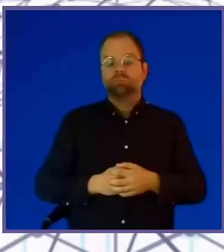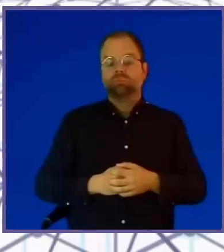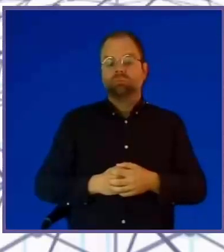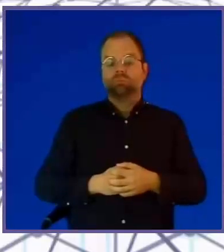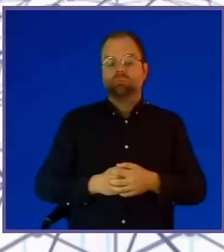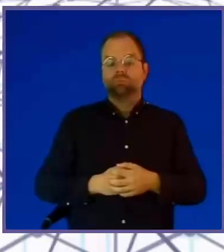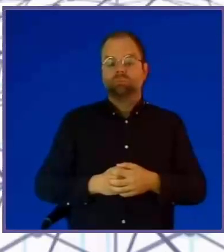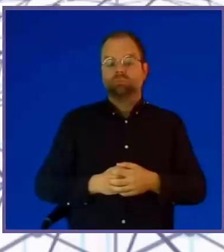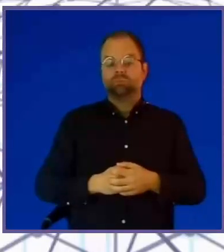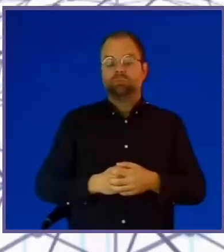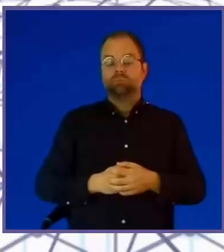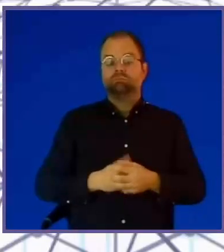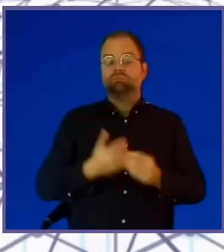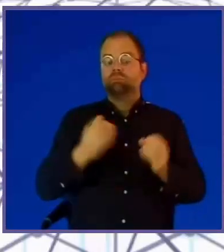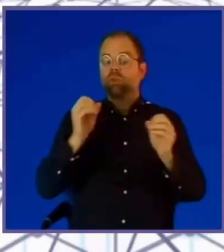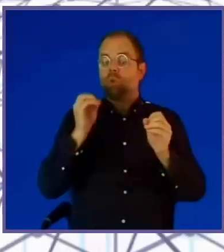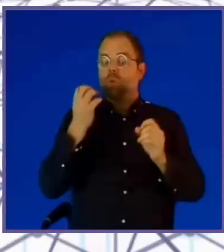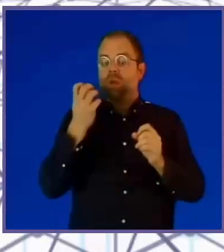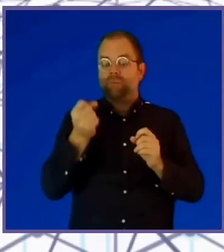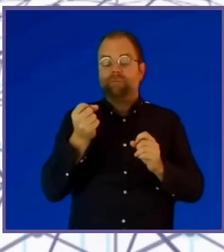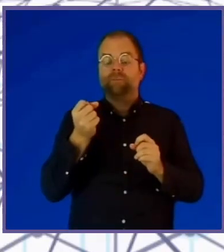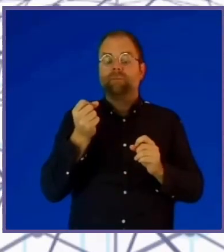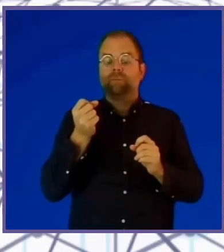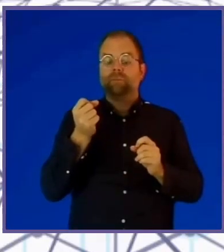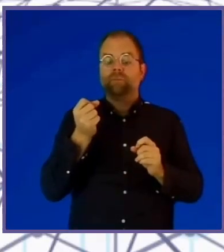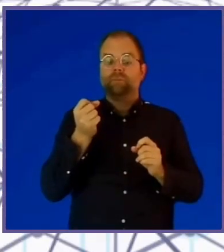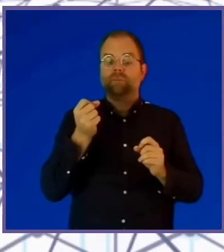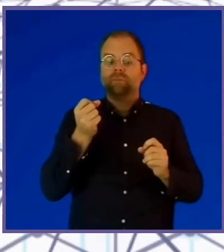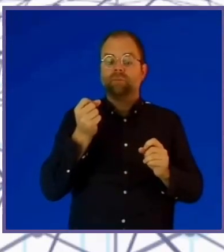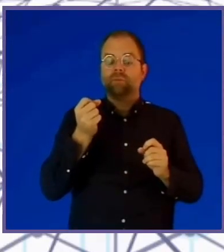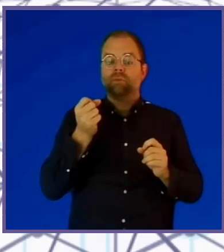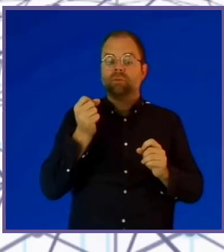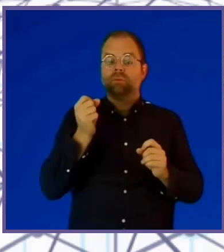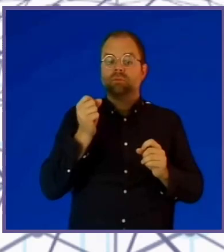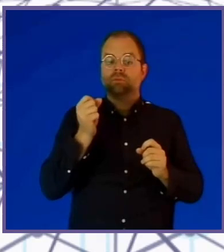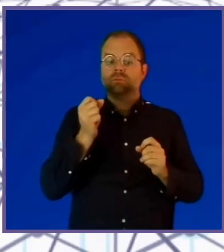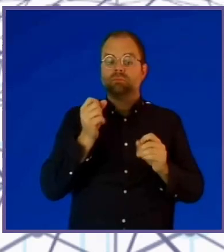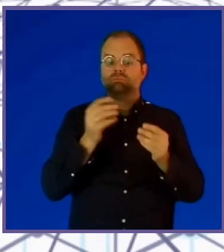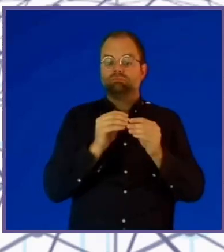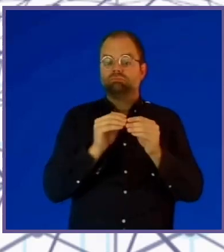either doesn't meet the requirement of the user or it gets broken down in three or six